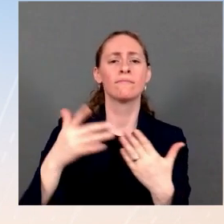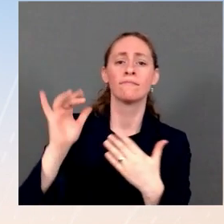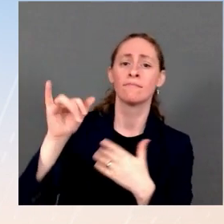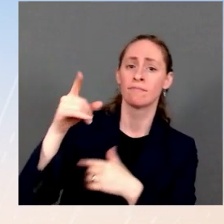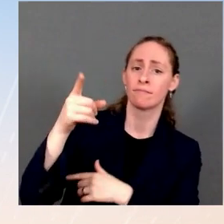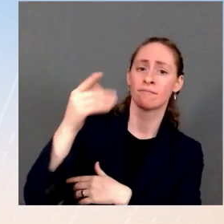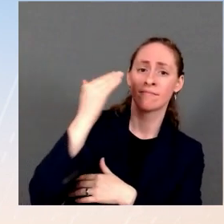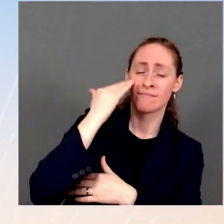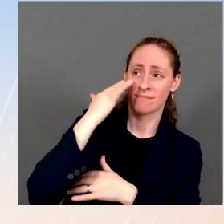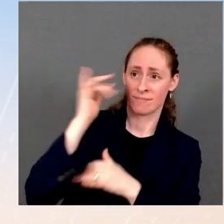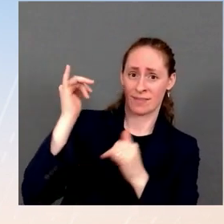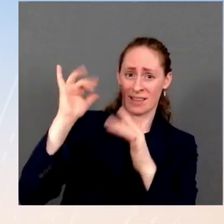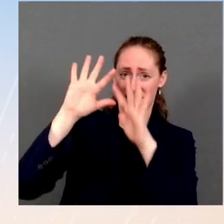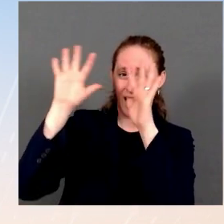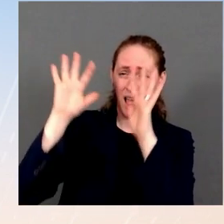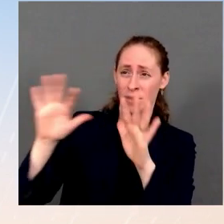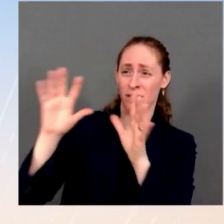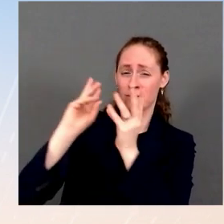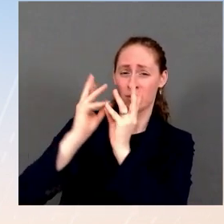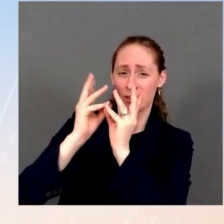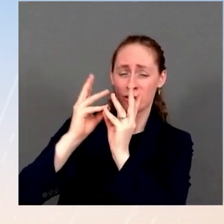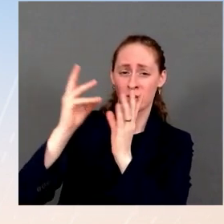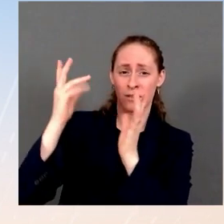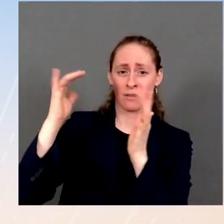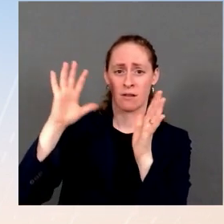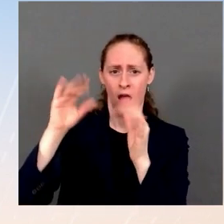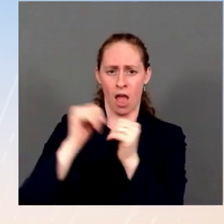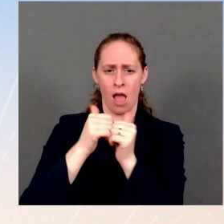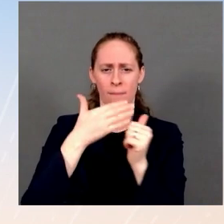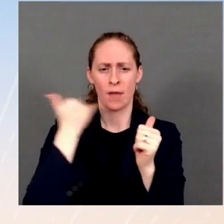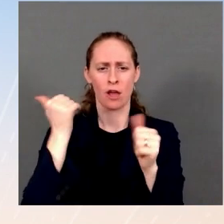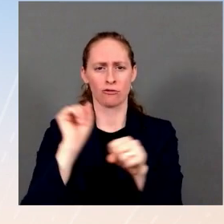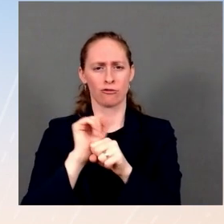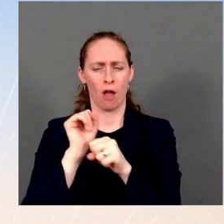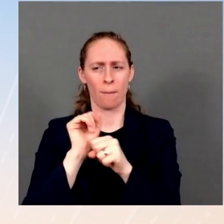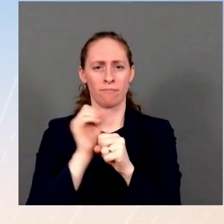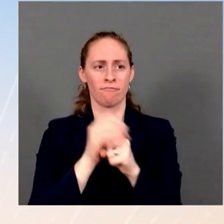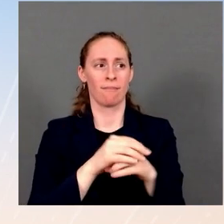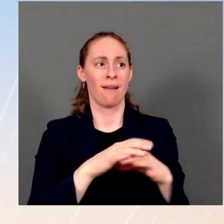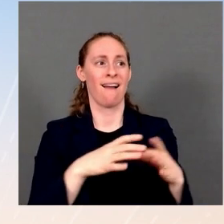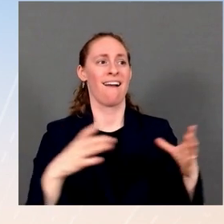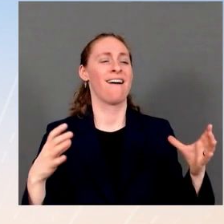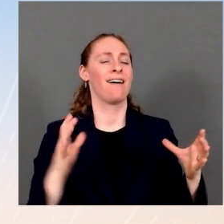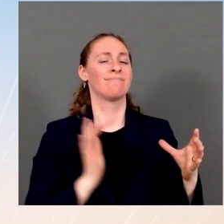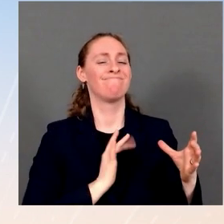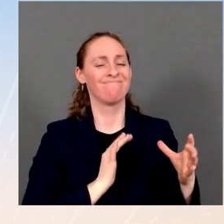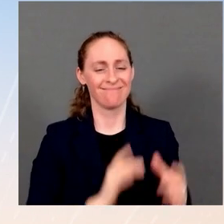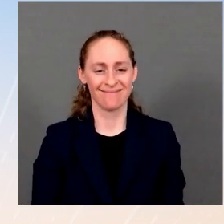There's multiple reports that Senator Manchin is objecting to including drilling bans off the Atlantic